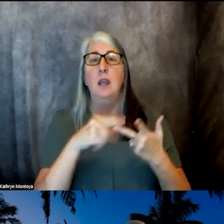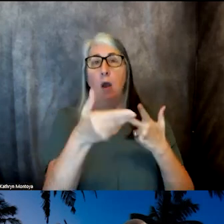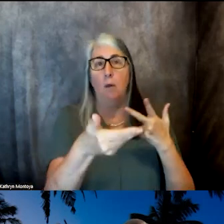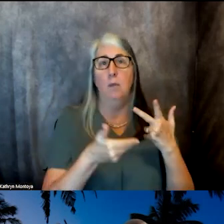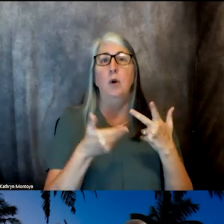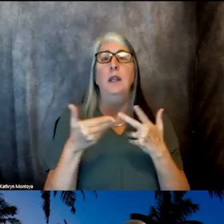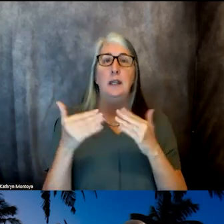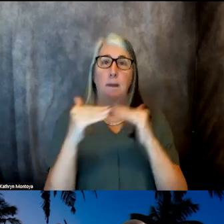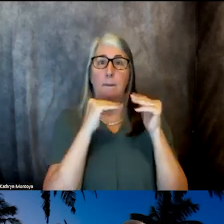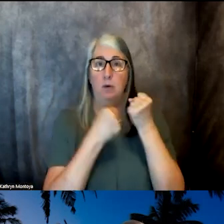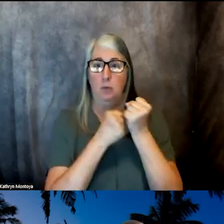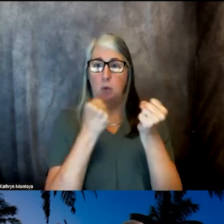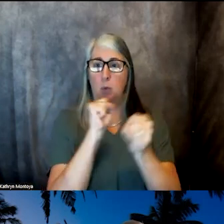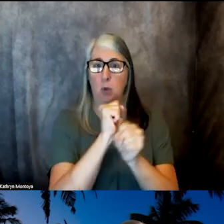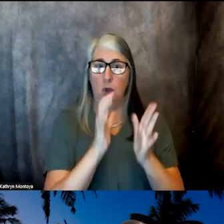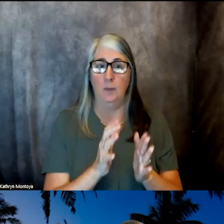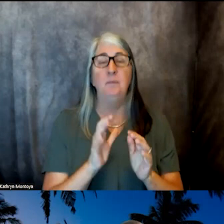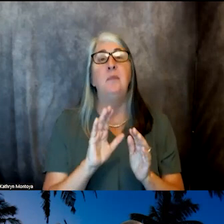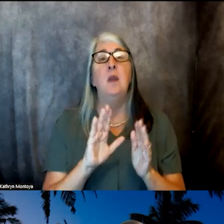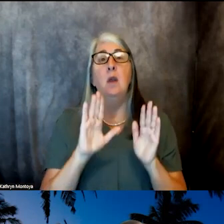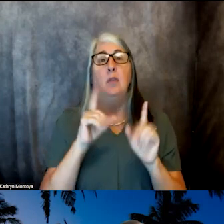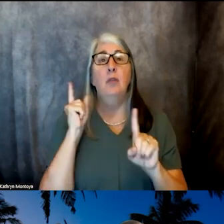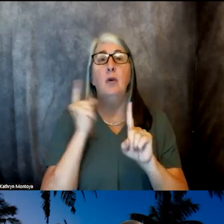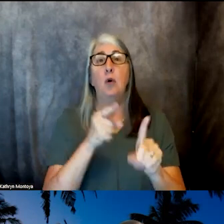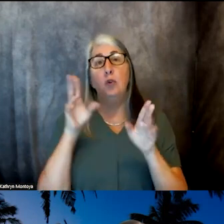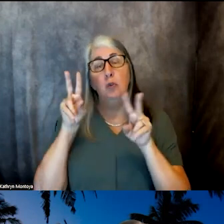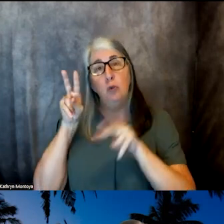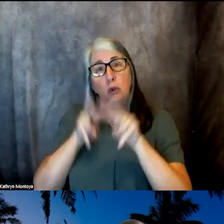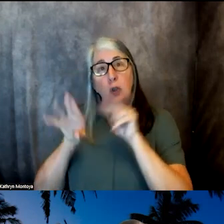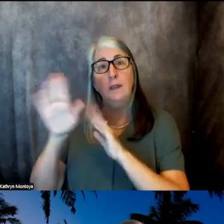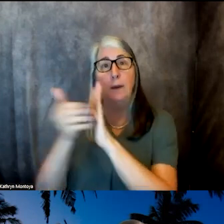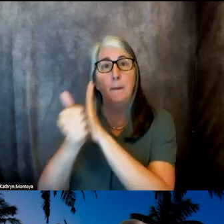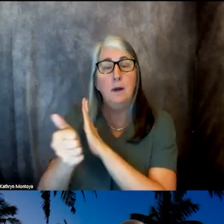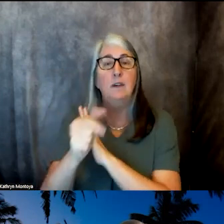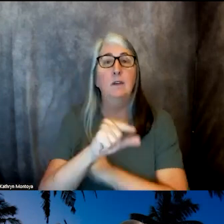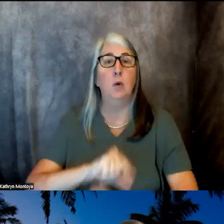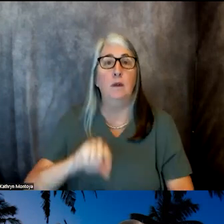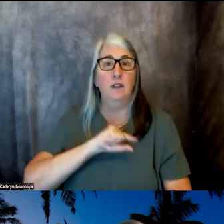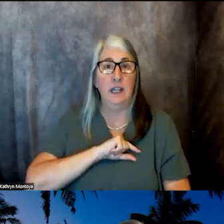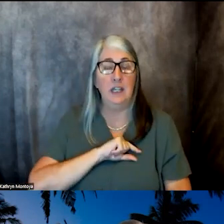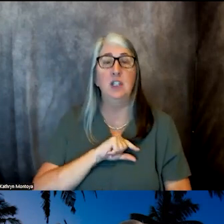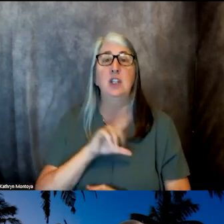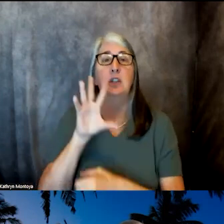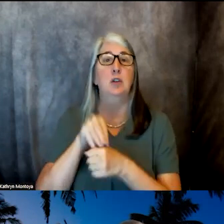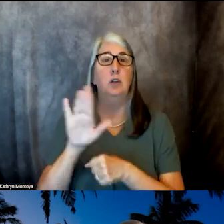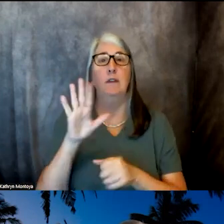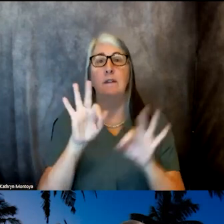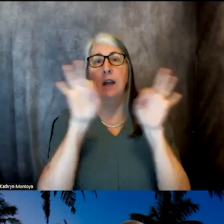THE GOAL IS TO FOCUS ON THE MERITS AND THE QUALIFICATION, INCLUDING THE VALUE OF LIVED EXPERIENCE IN THE CRIMINAL JUSTICE